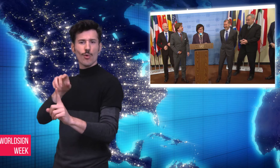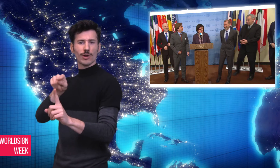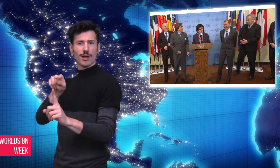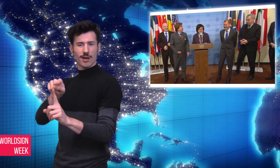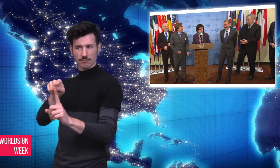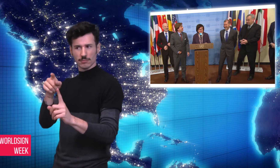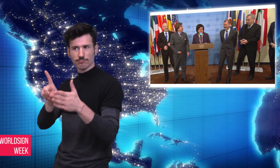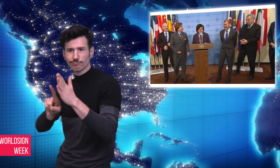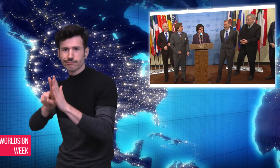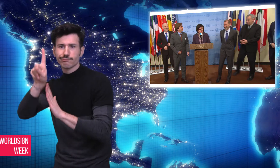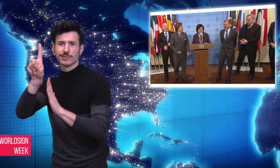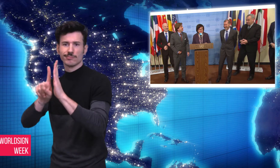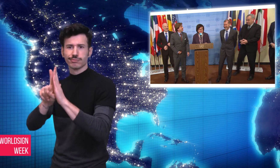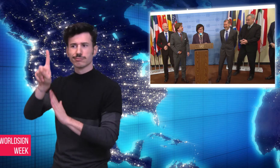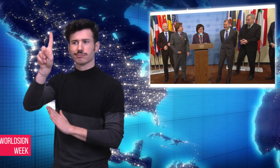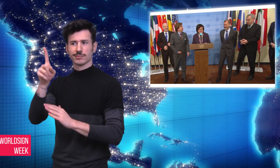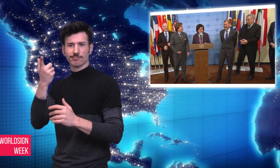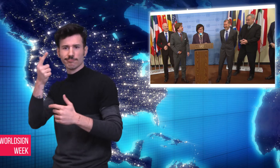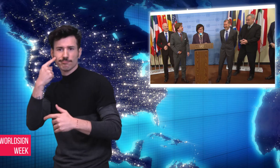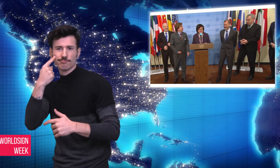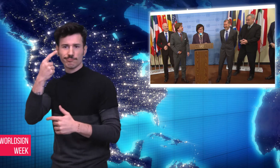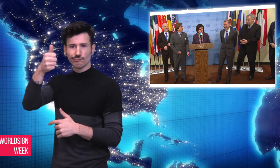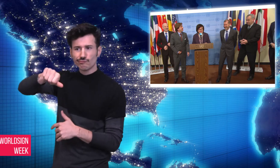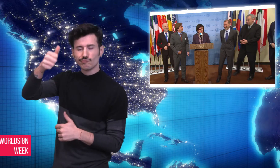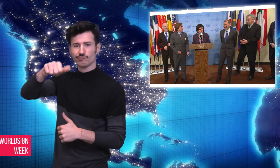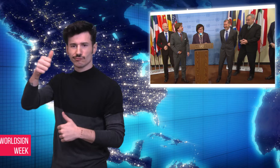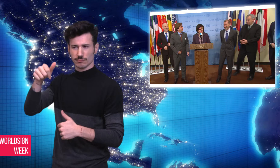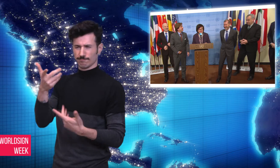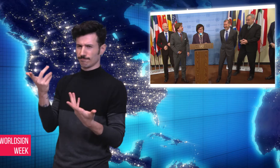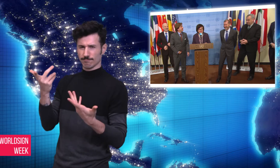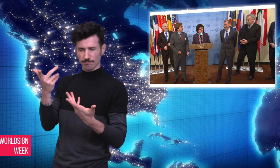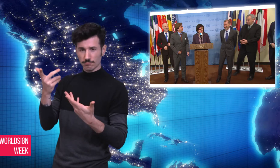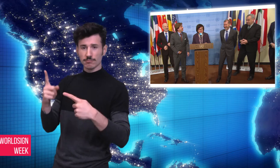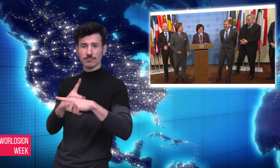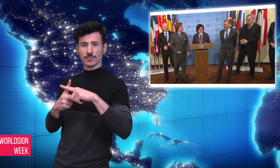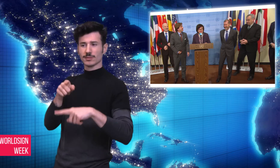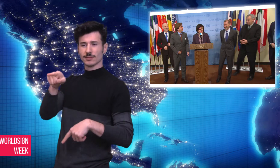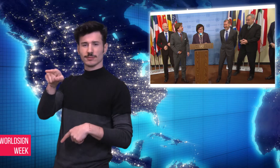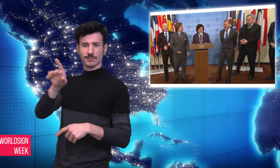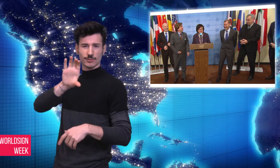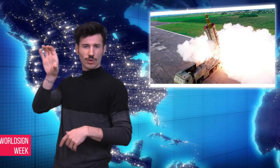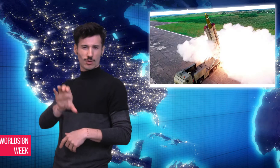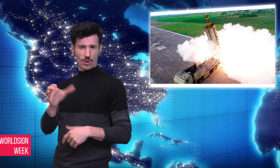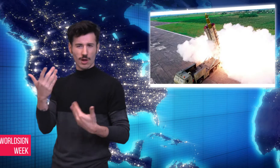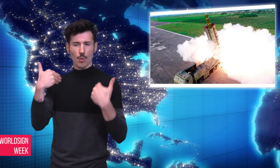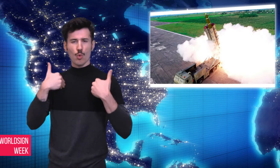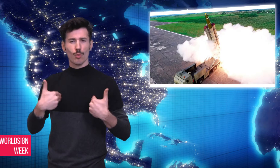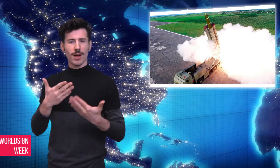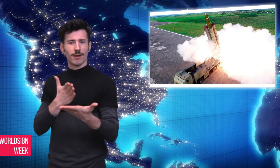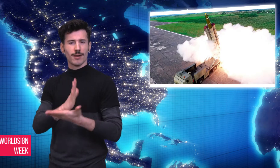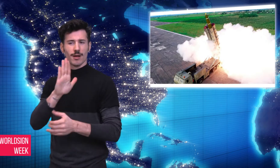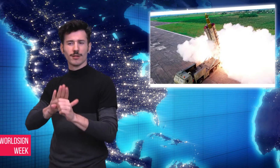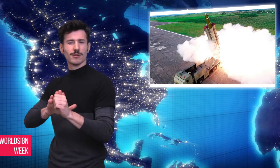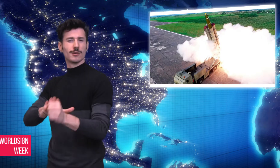Korea’s development of missiles, and committing human rights atrocities.